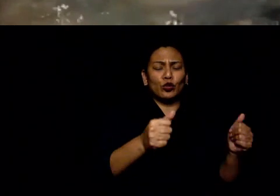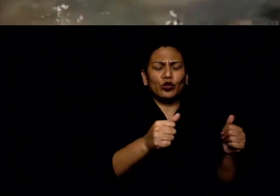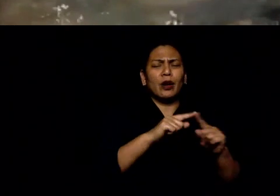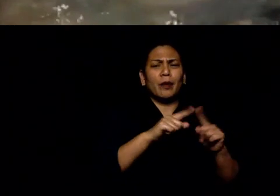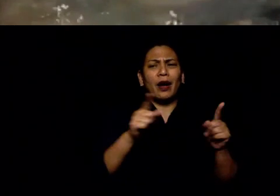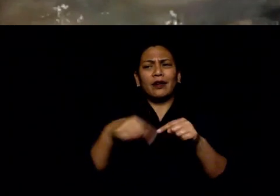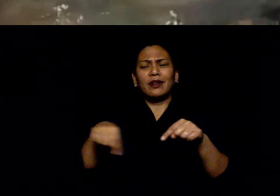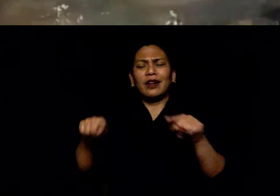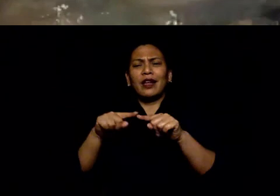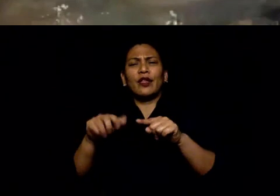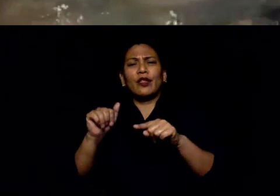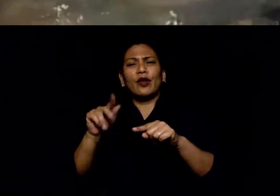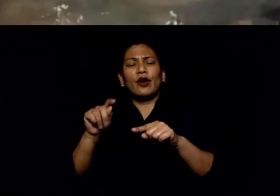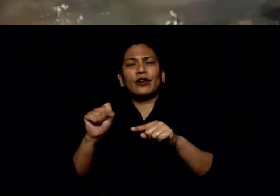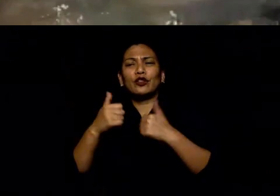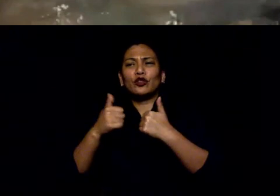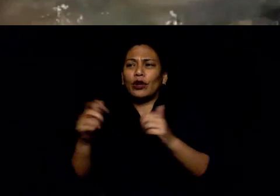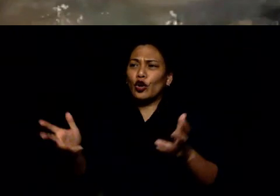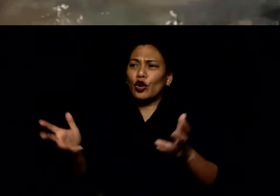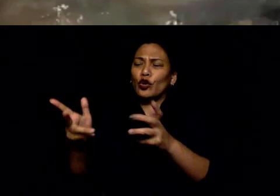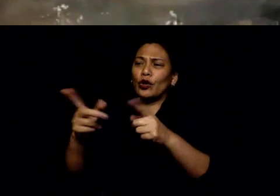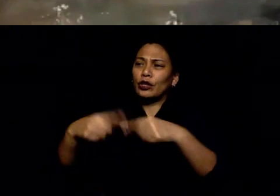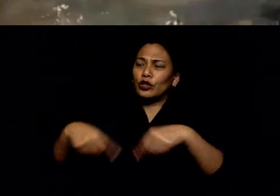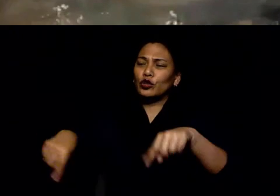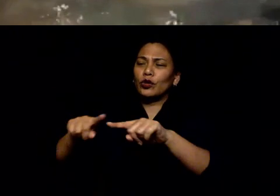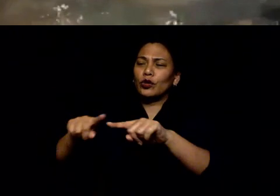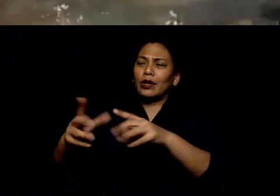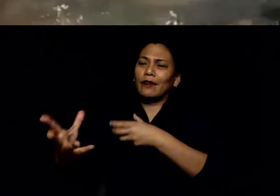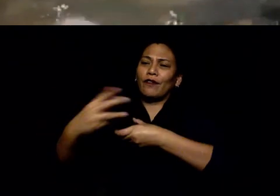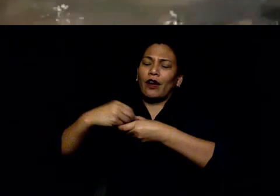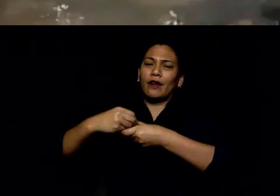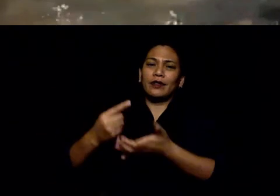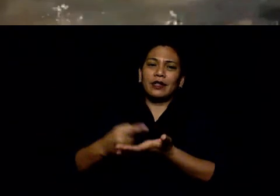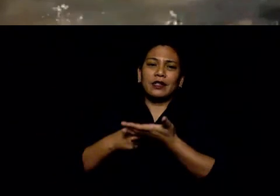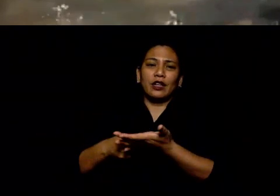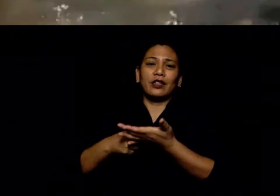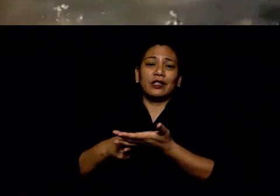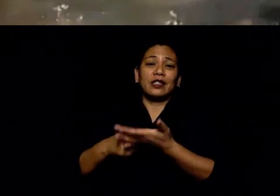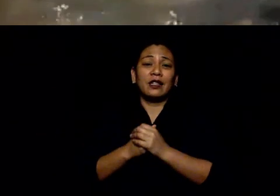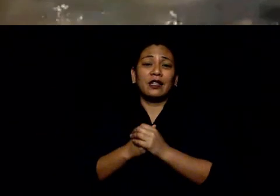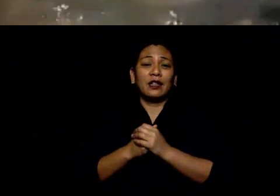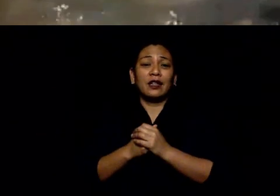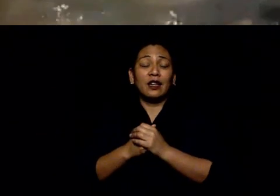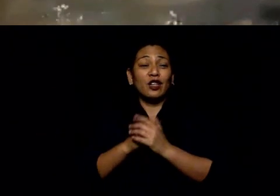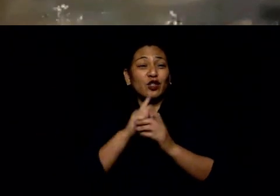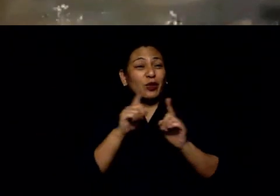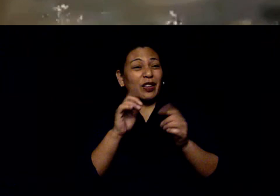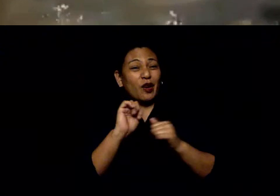encouraging people to be part of that conversation. You know, everyone on this call, there's so many great here.